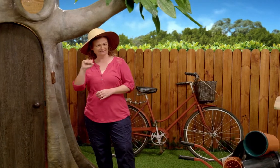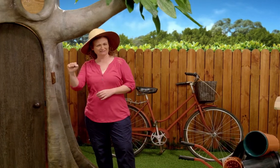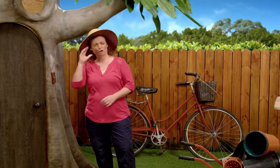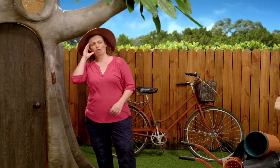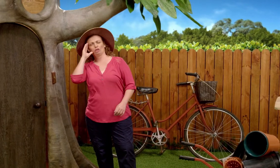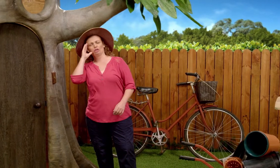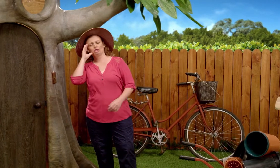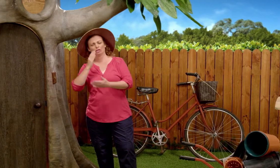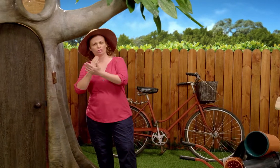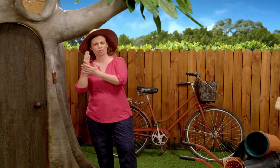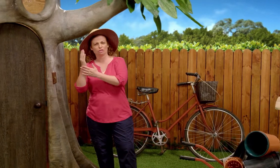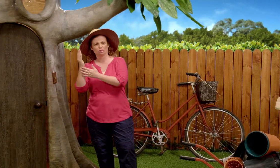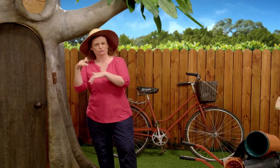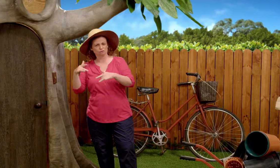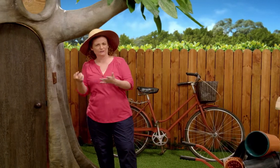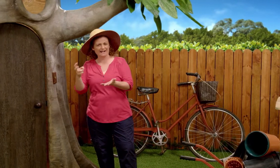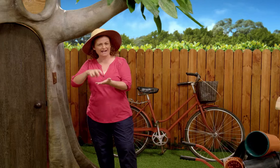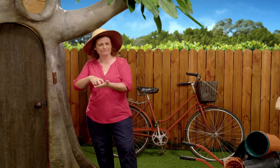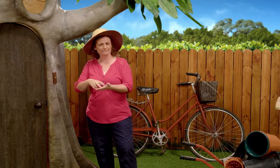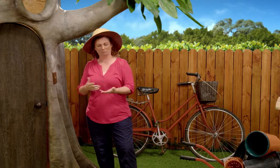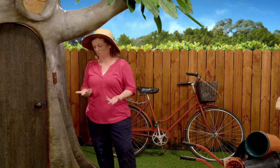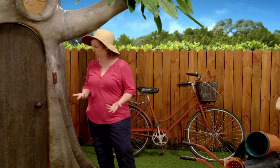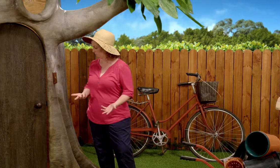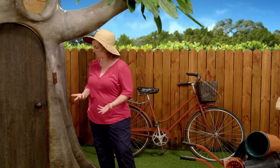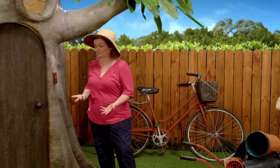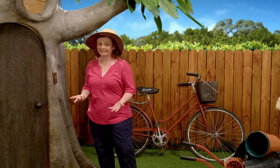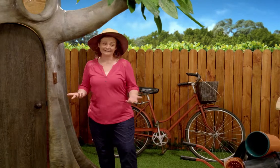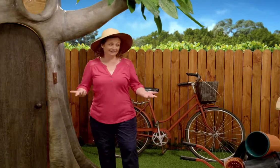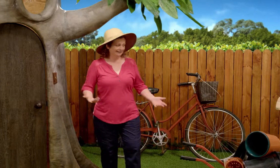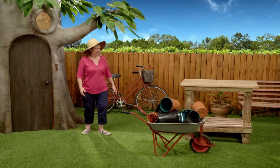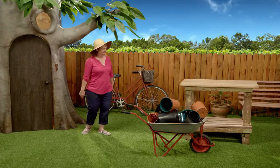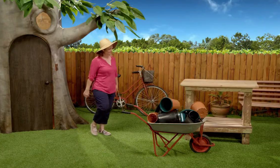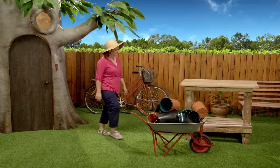He must still be in bed, he hasn't got up yet. Oh well.